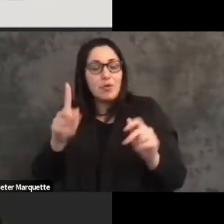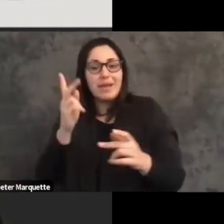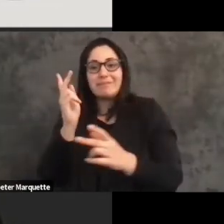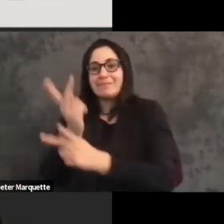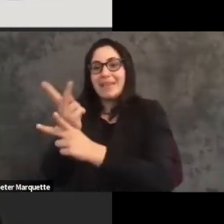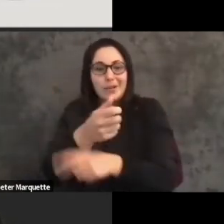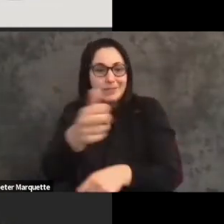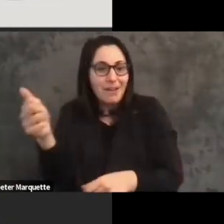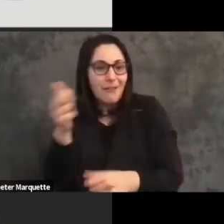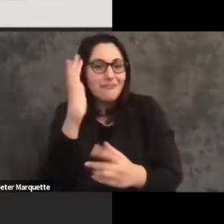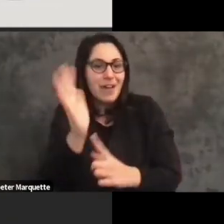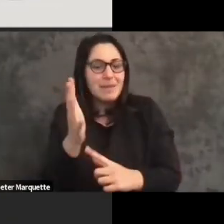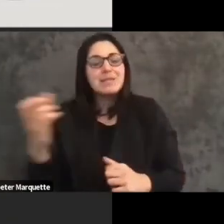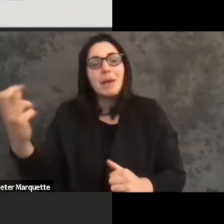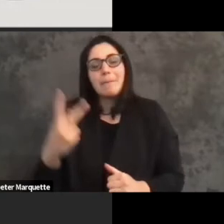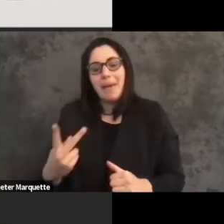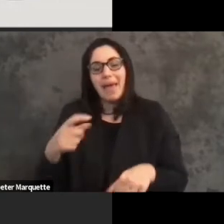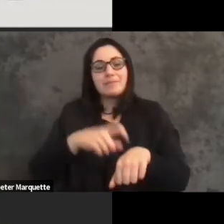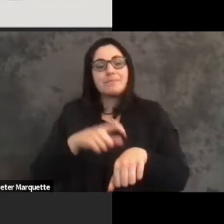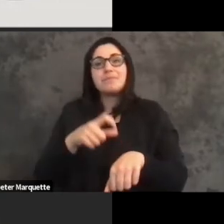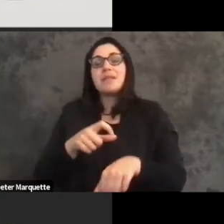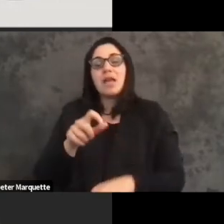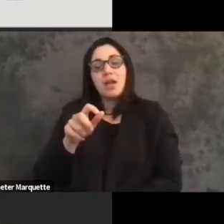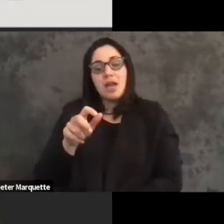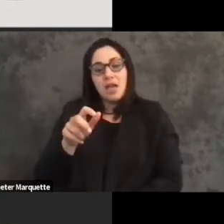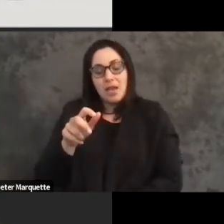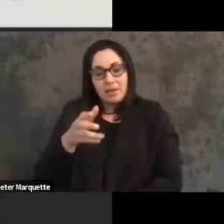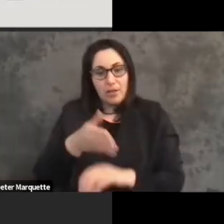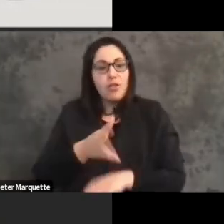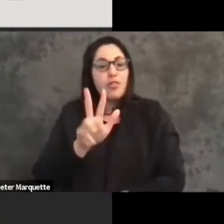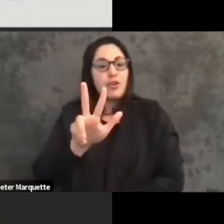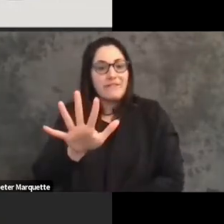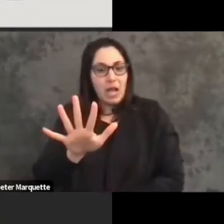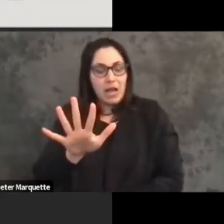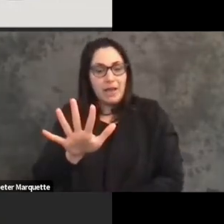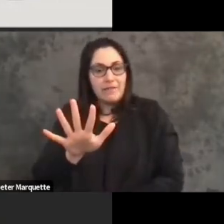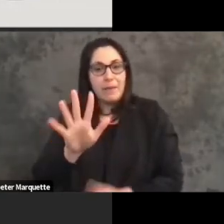q&a in the chat. We're going to take a little break. So the panelists can look at any questions